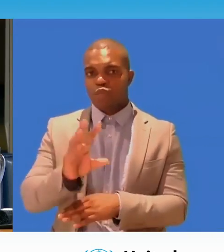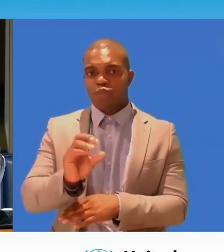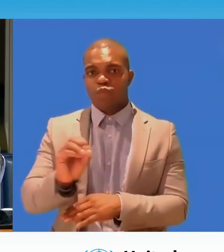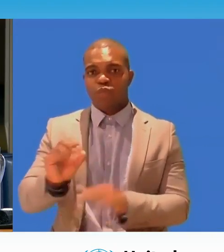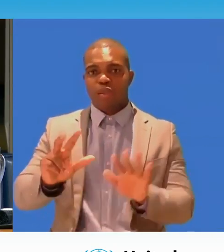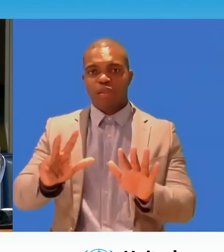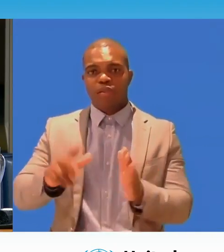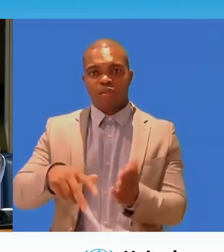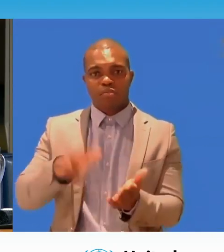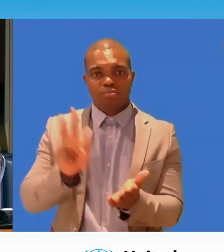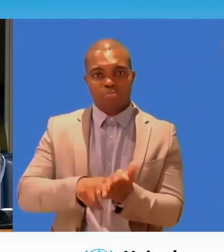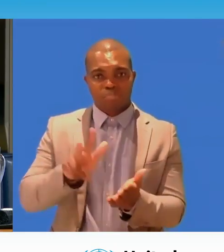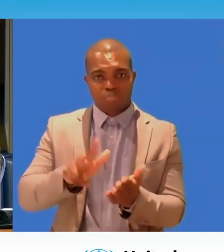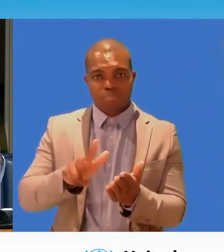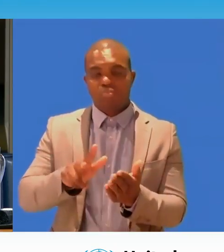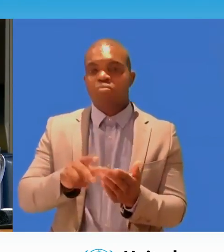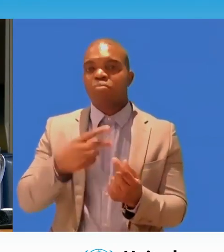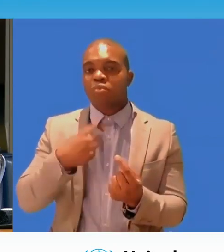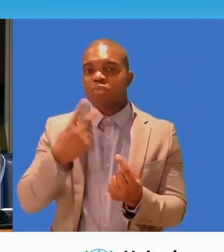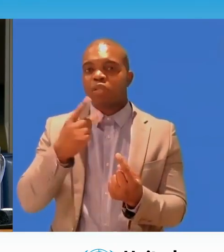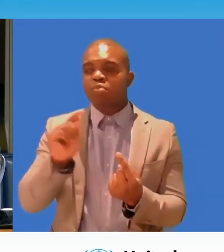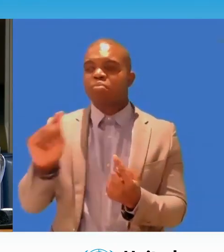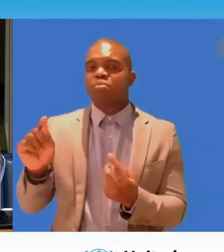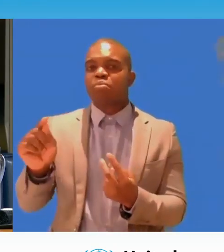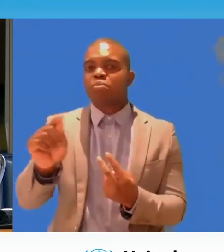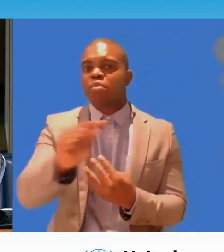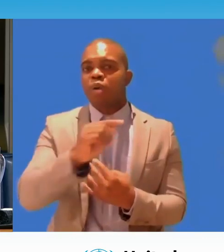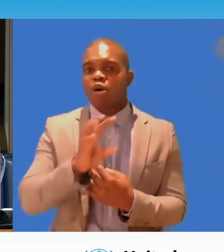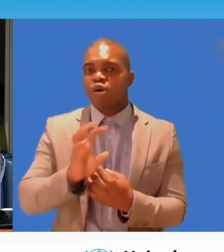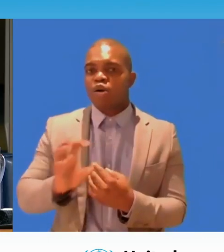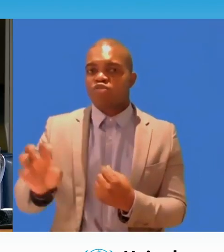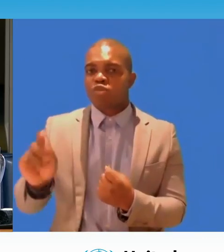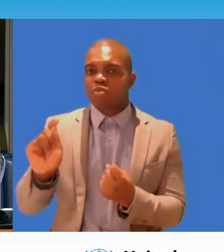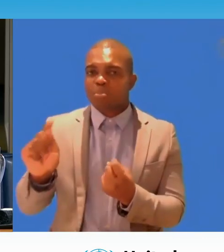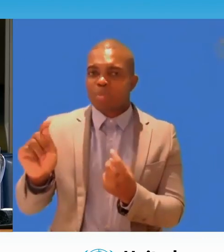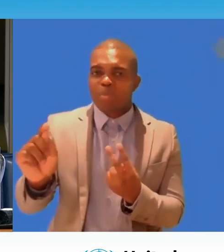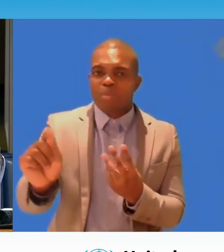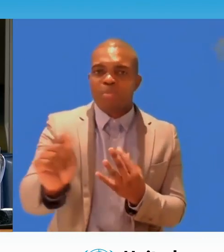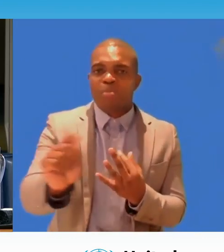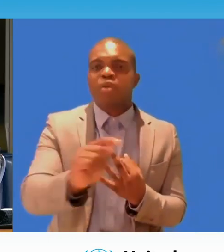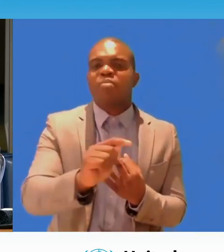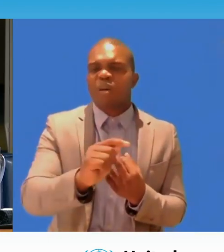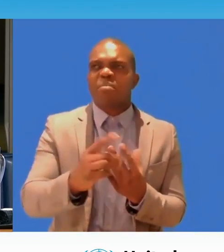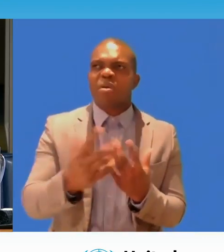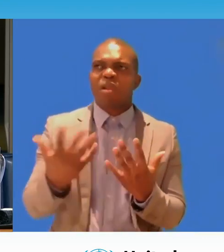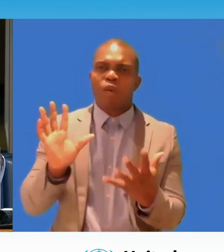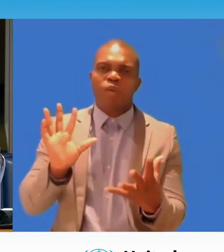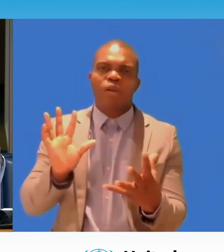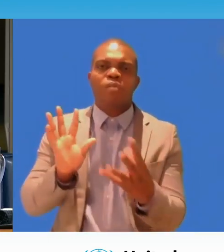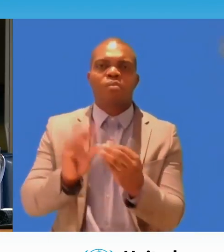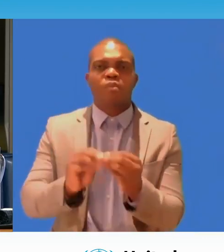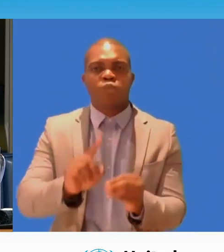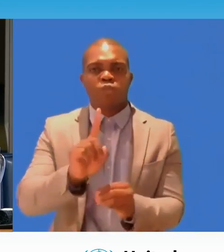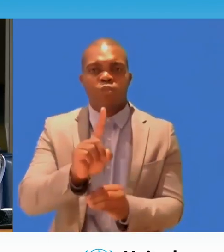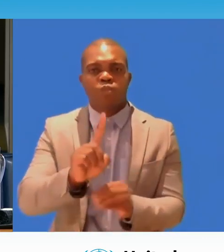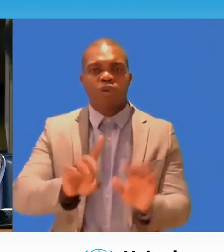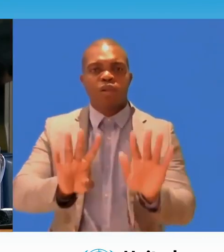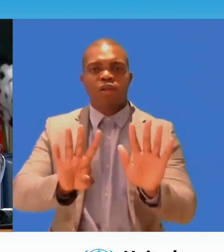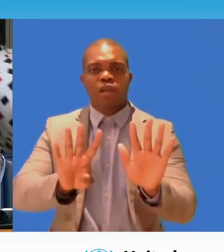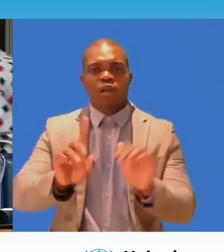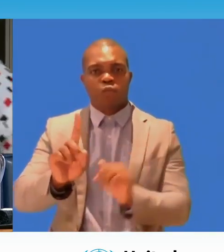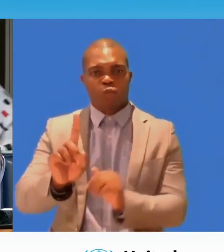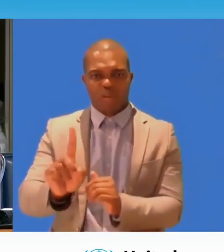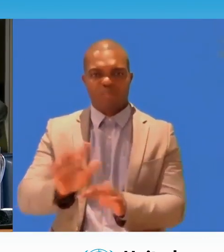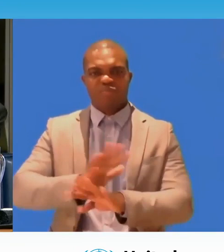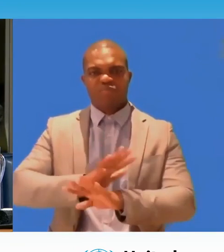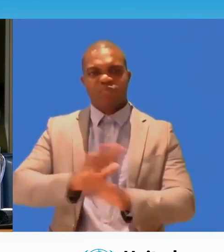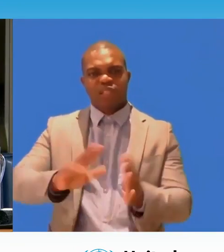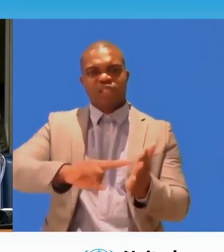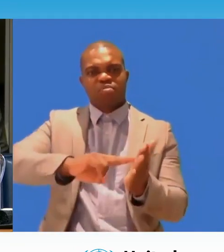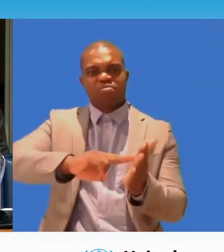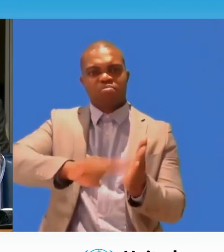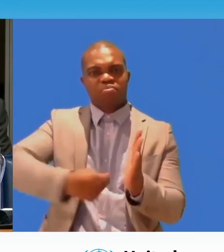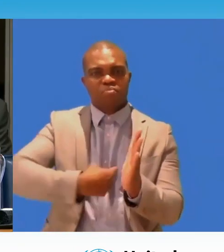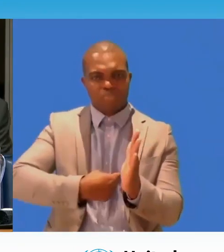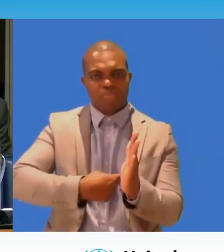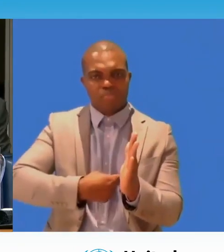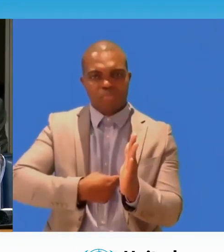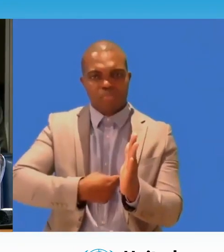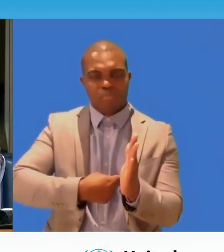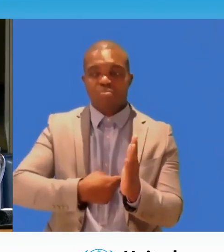191 to date an almost Universal endorsement marking a paradigm shift from a medicalized